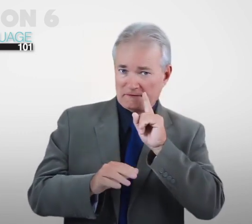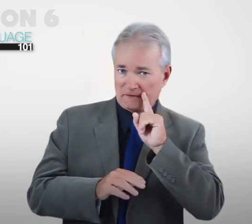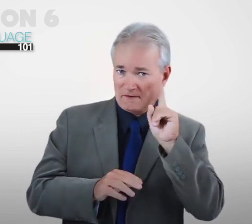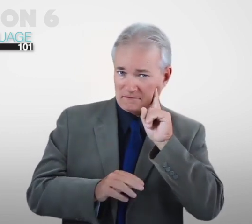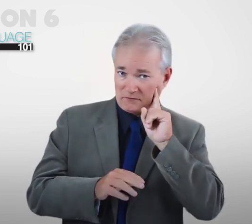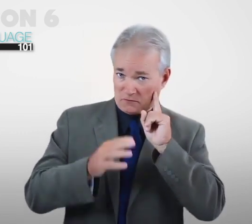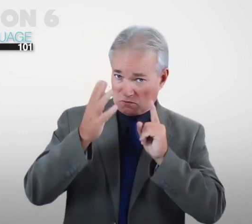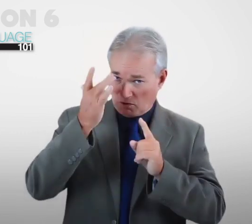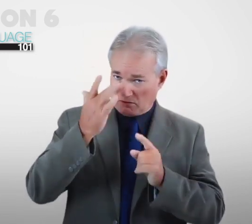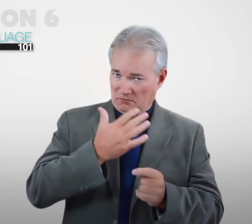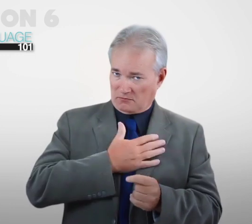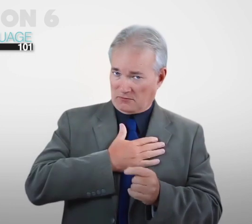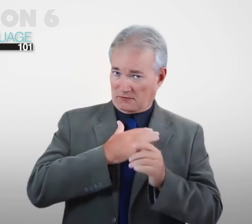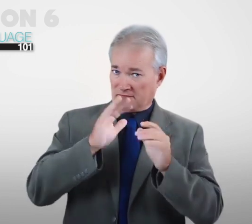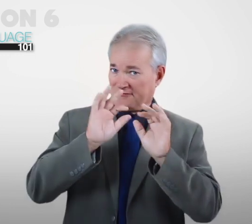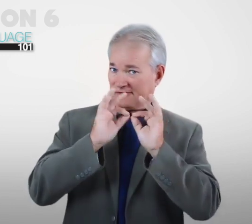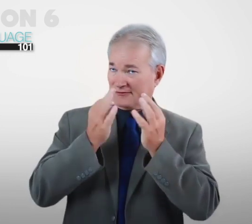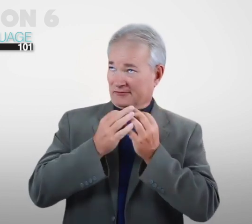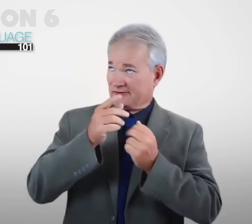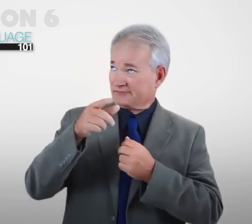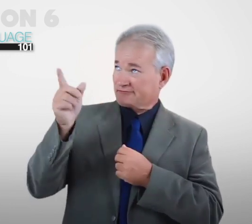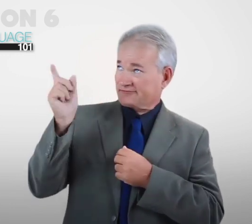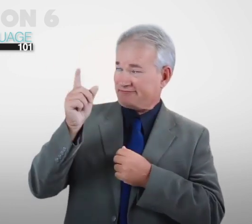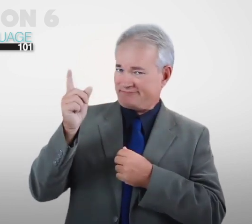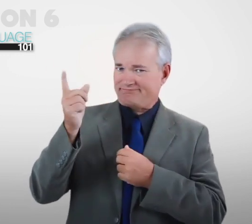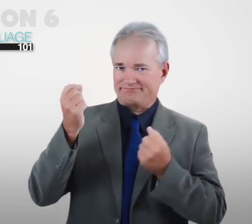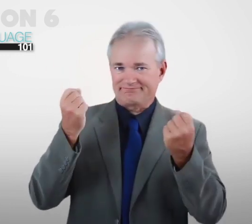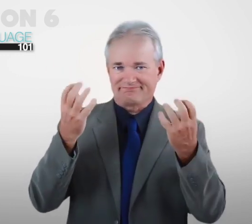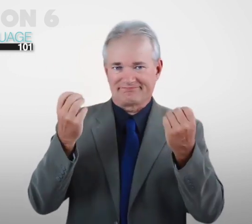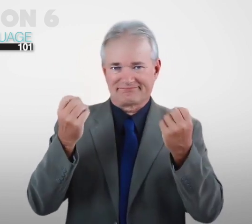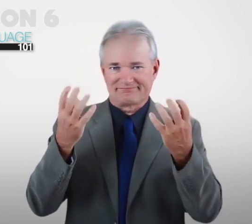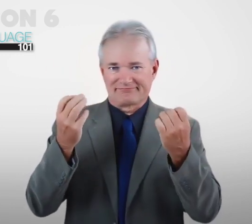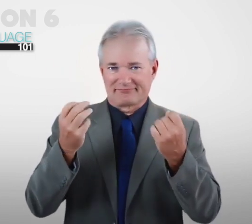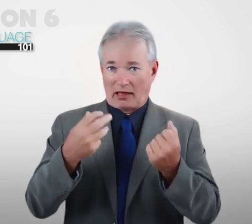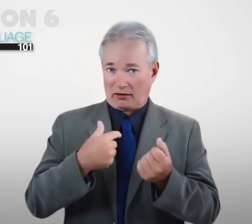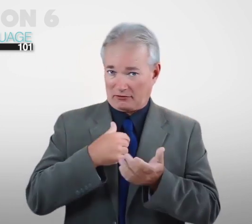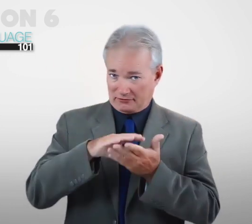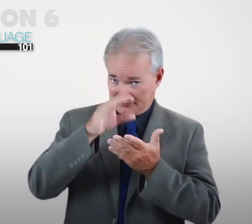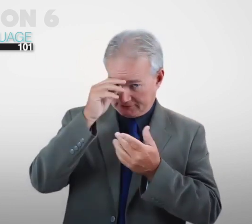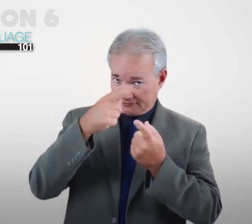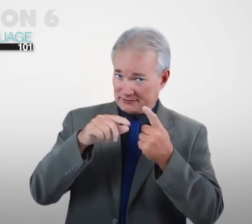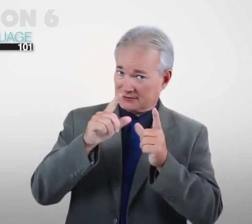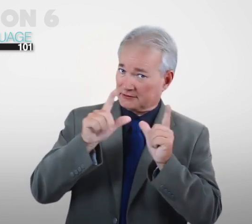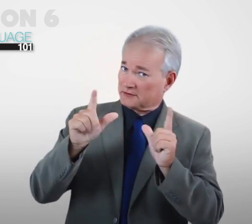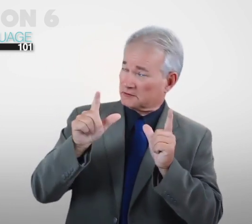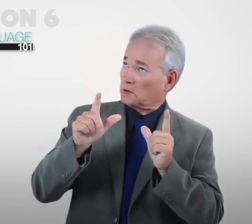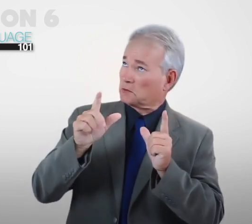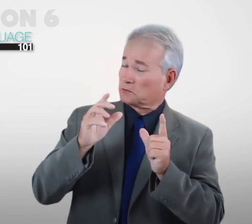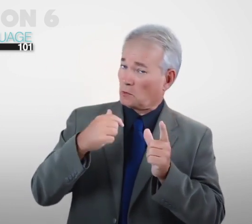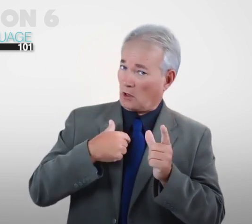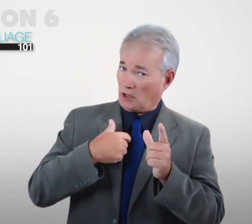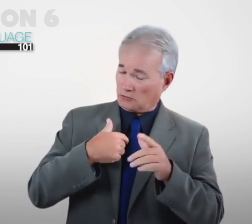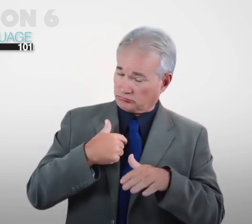I thought like a deaf person, my mother and father signed, and I learned my language from them.